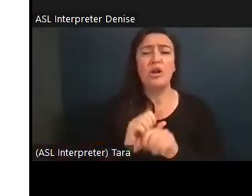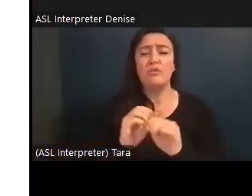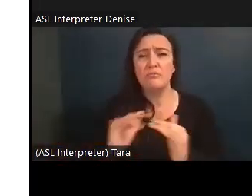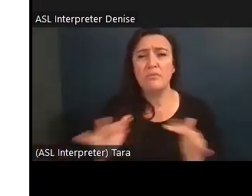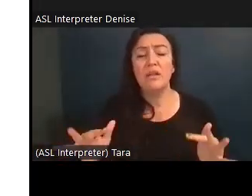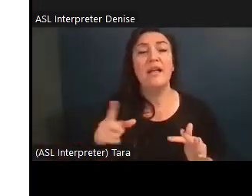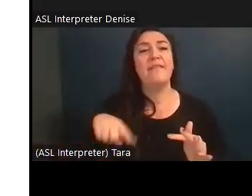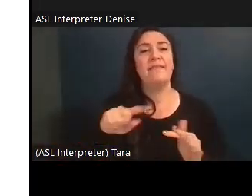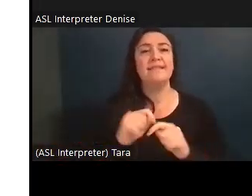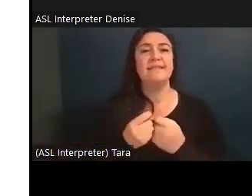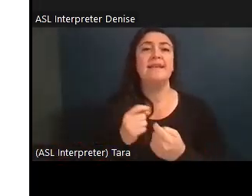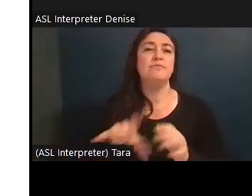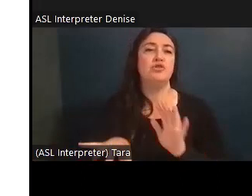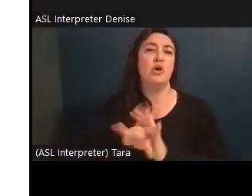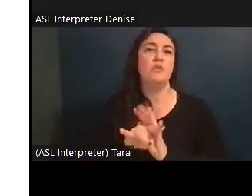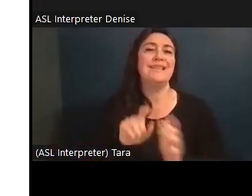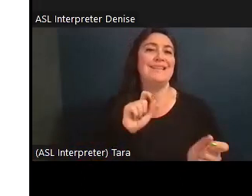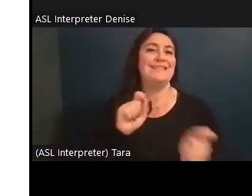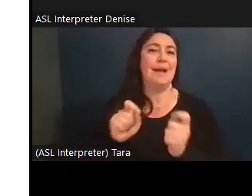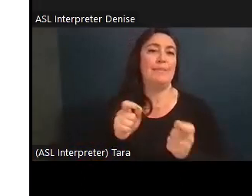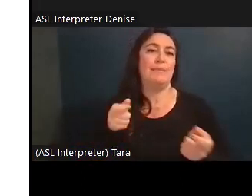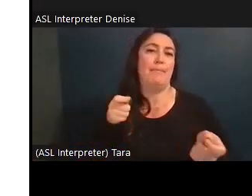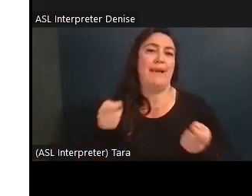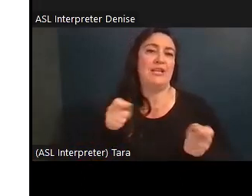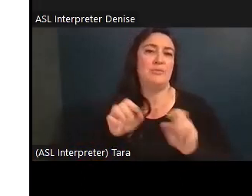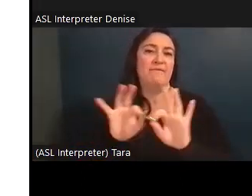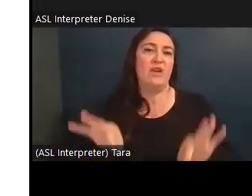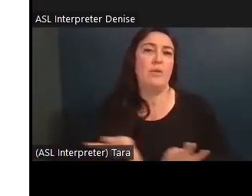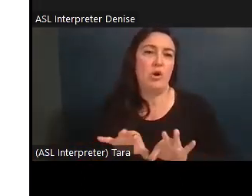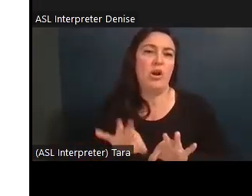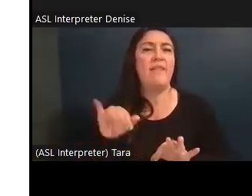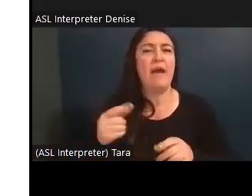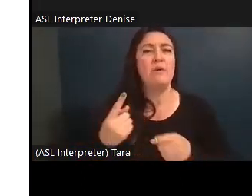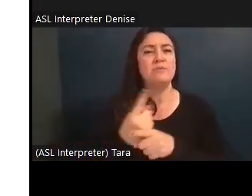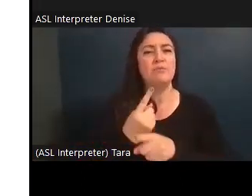management framework because it was appropriate for the rangeland context with something that was going on.